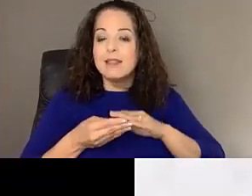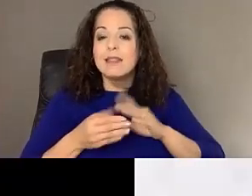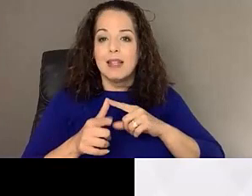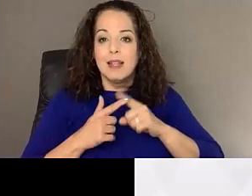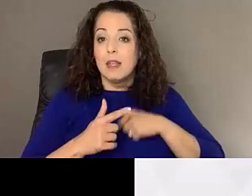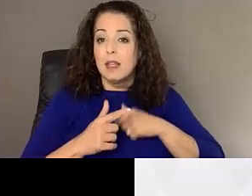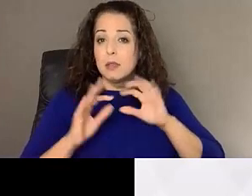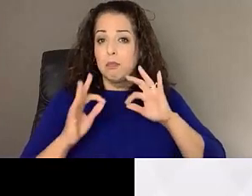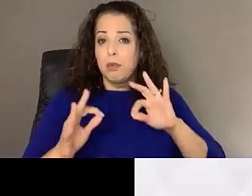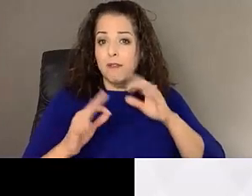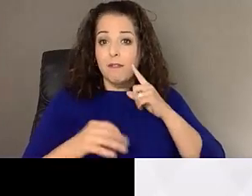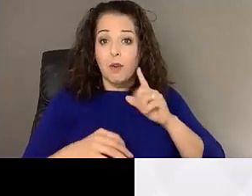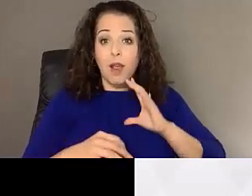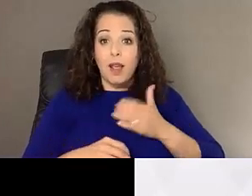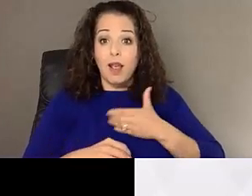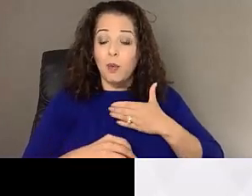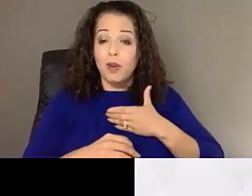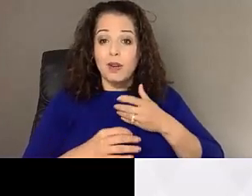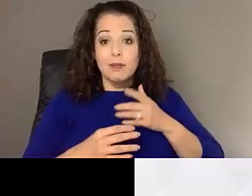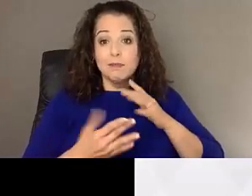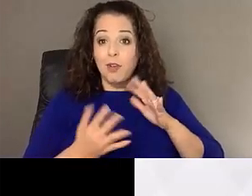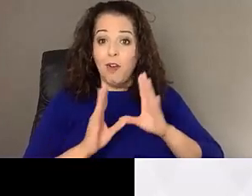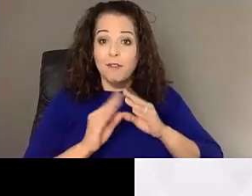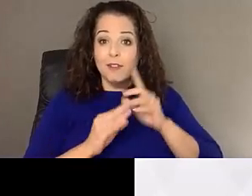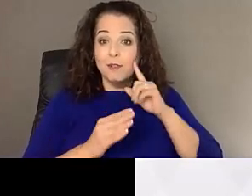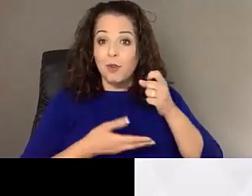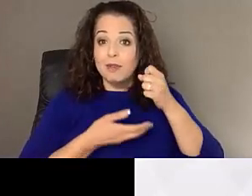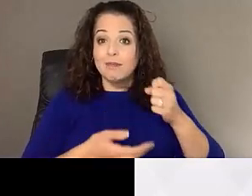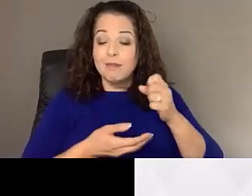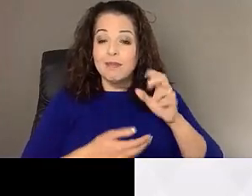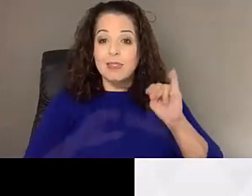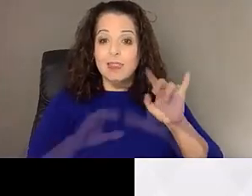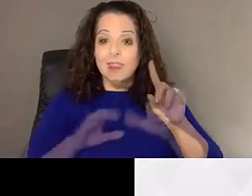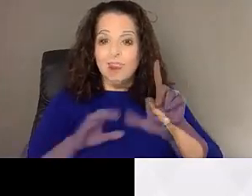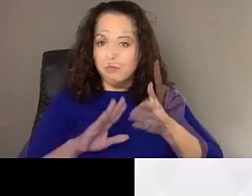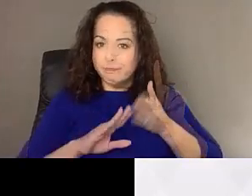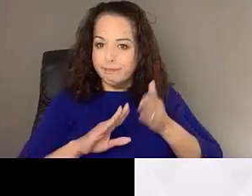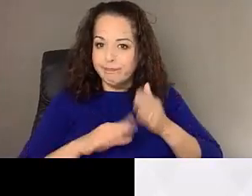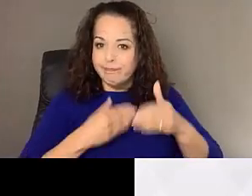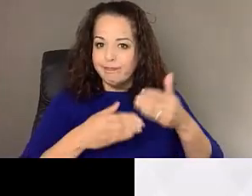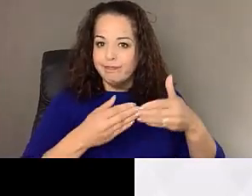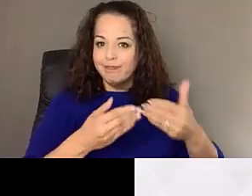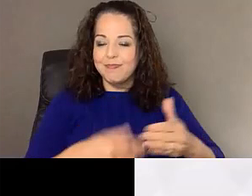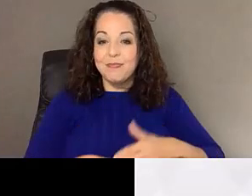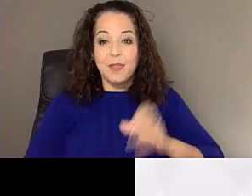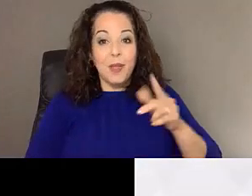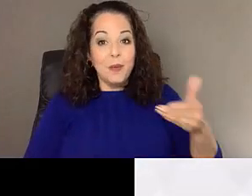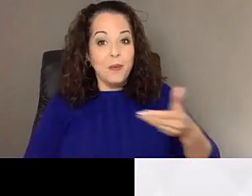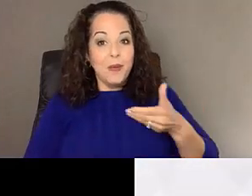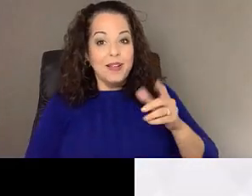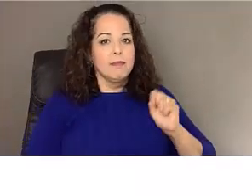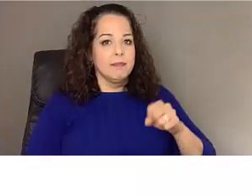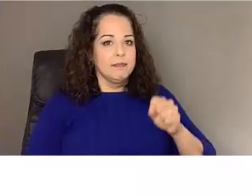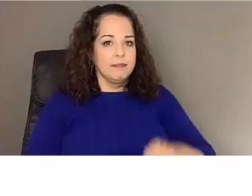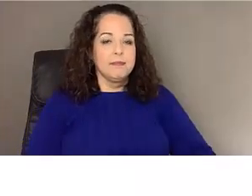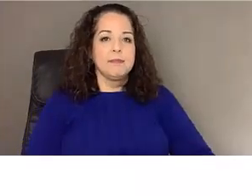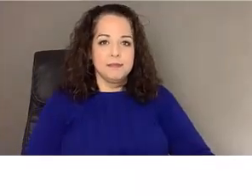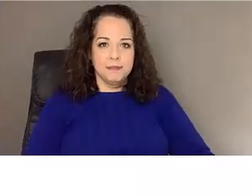funded by the National Institute of Disability Independent Living and Rehabilitation Research. Welcome, Dr. Gaid. Thank you so much.